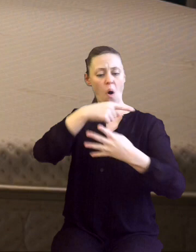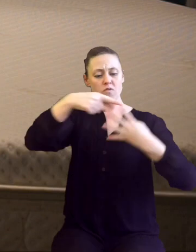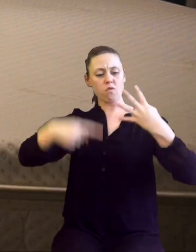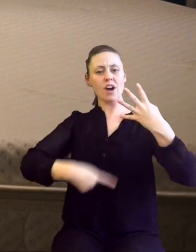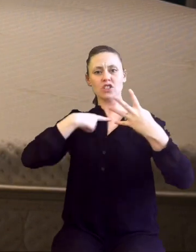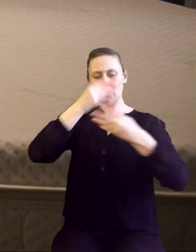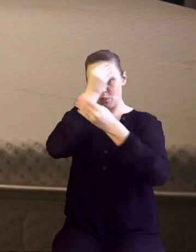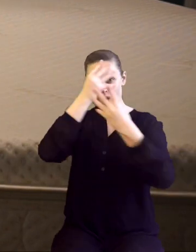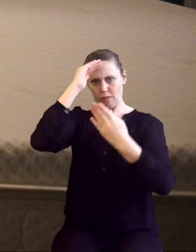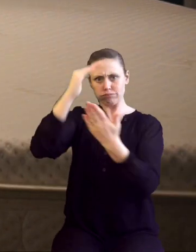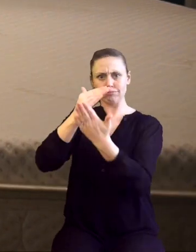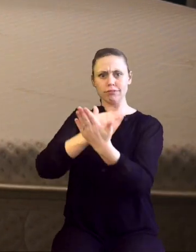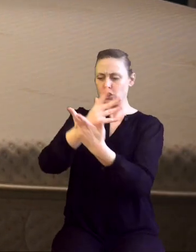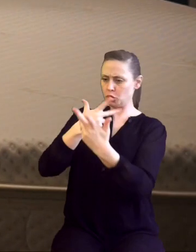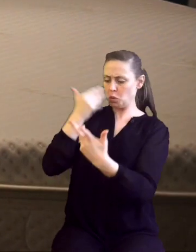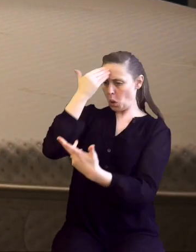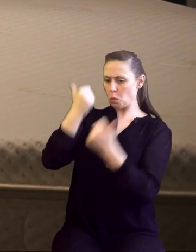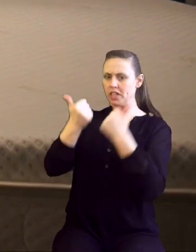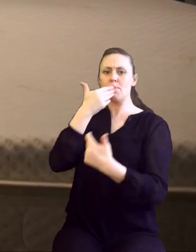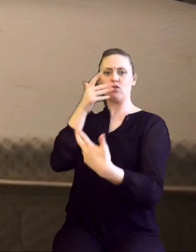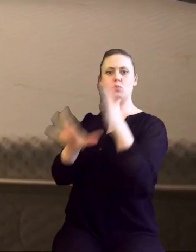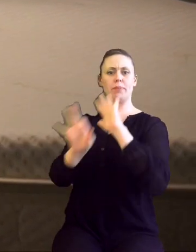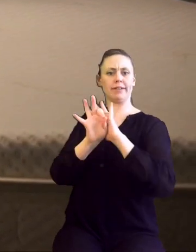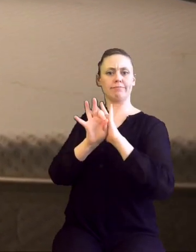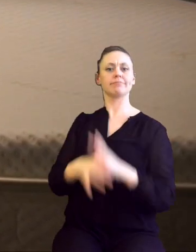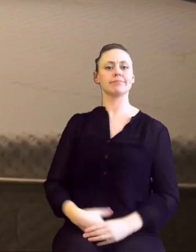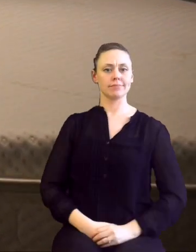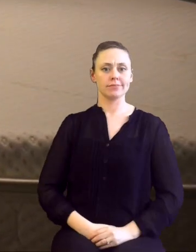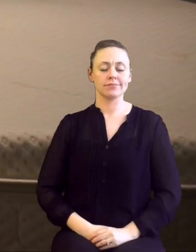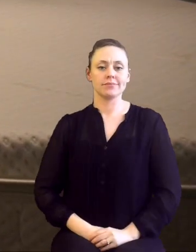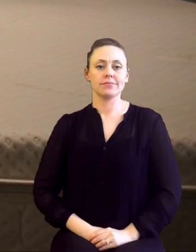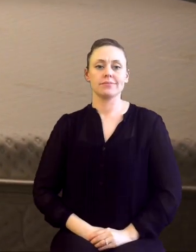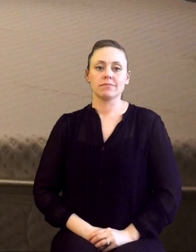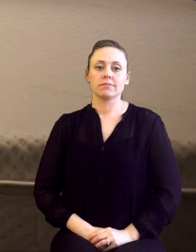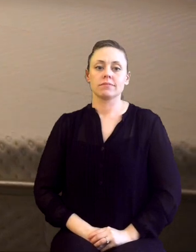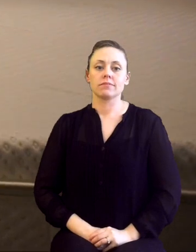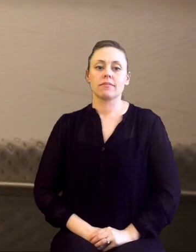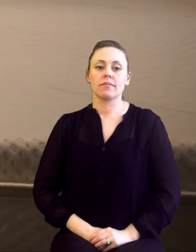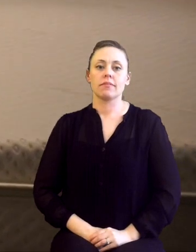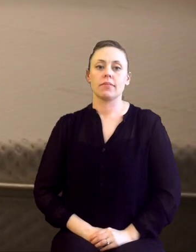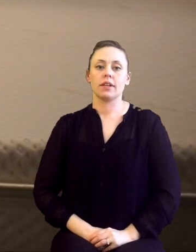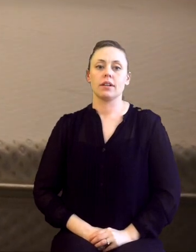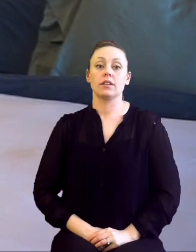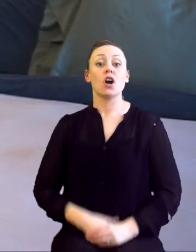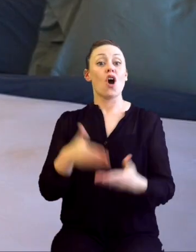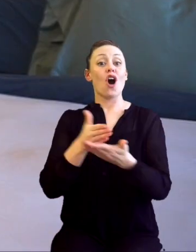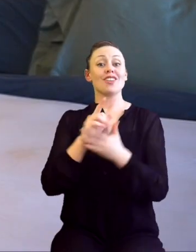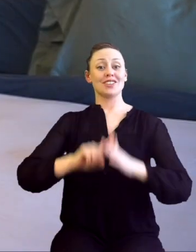well-informed to see which mattress best fits your needs. All right, so let's